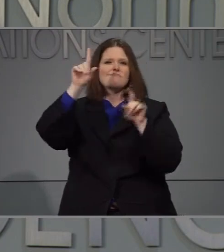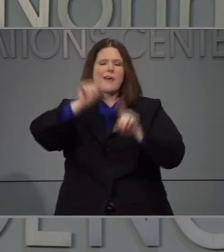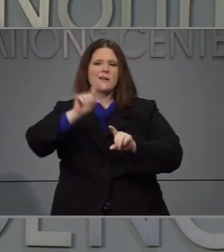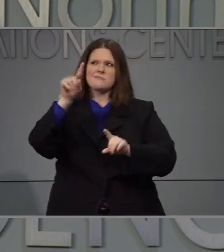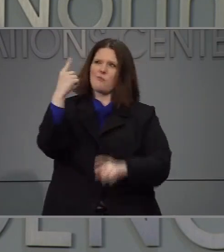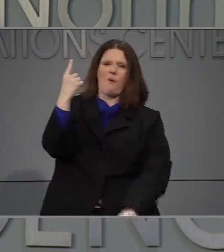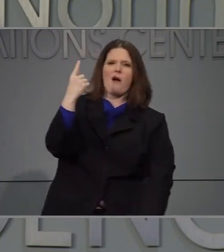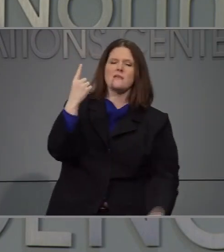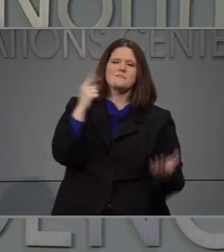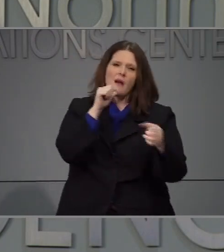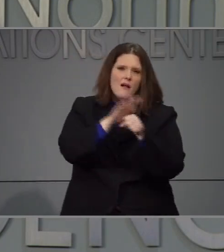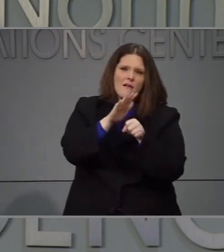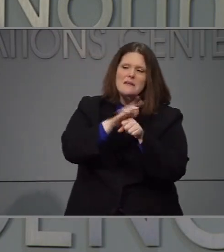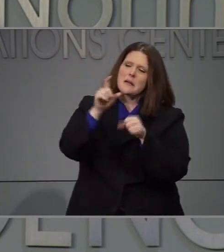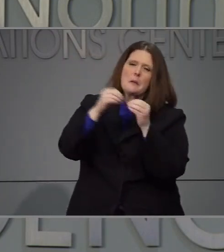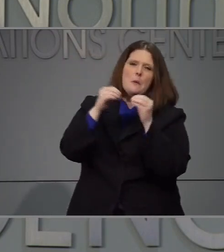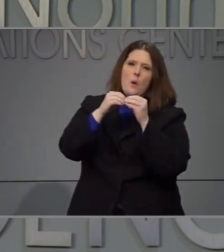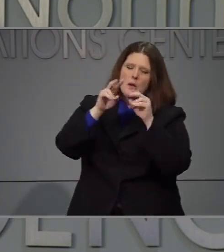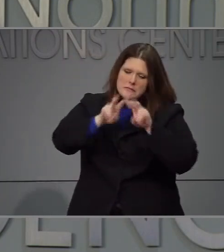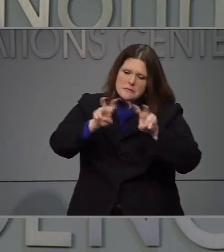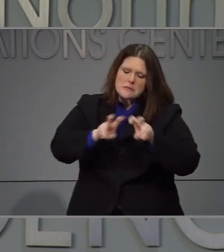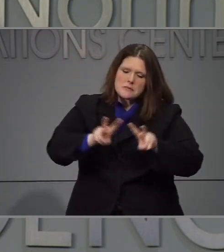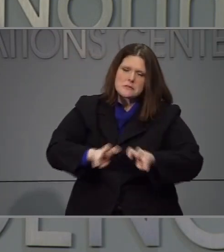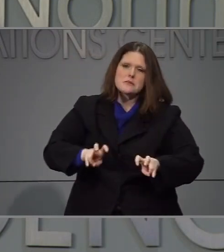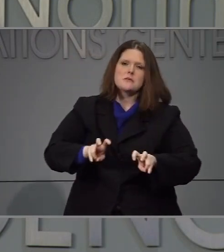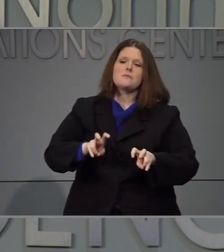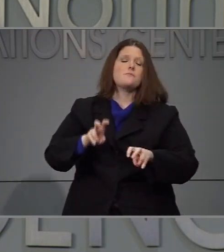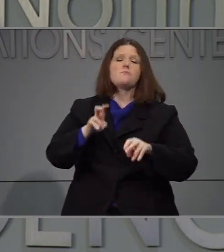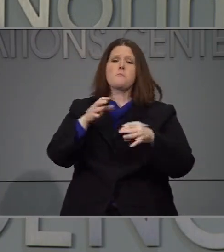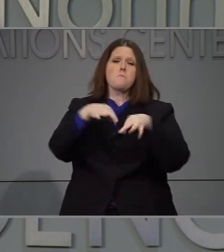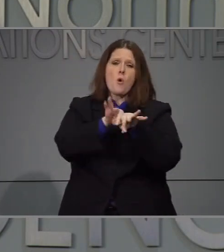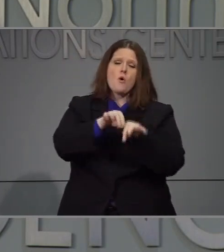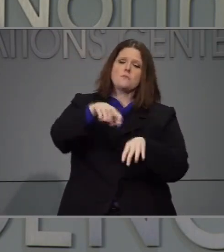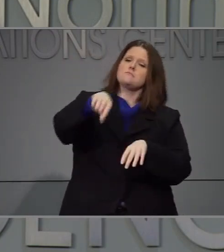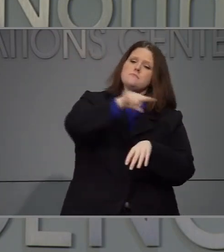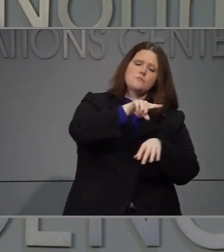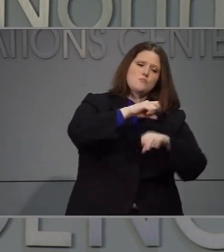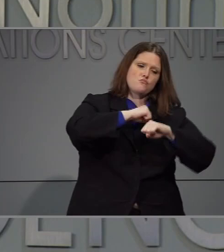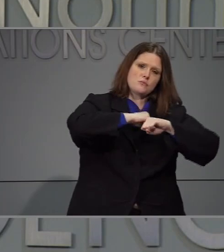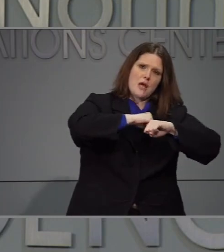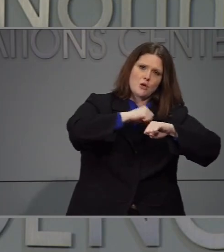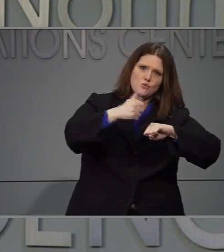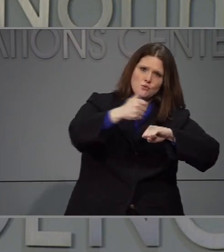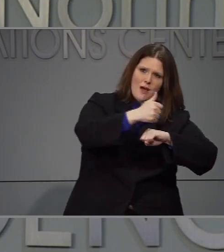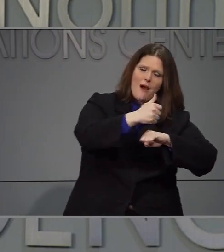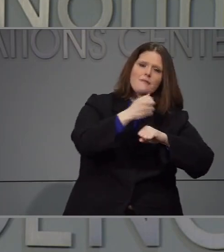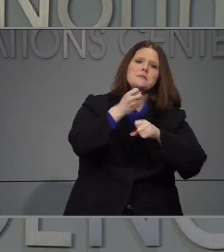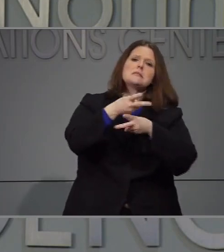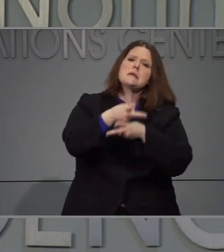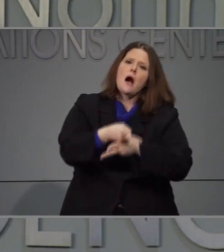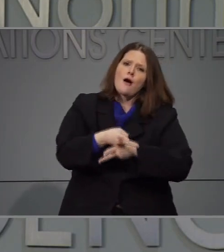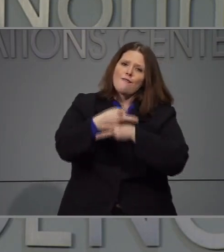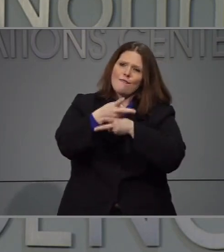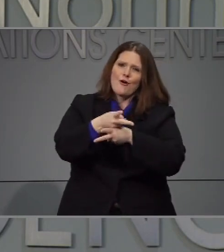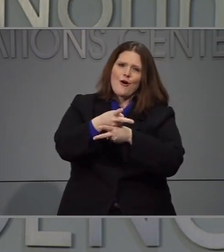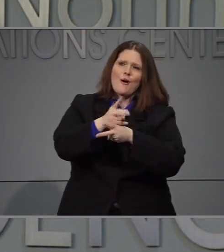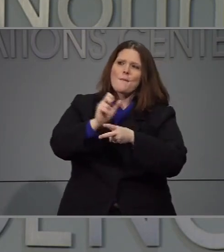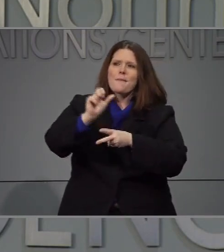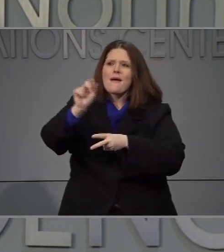AND WE NEED MORE WAY SUCH AS ANTIBODY TEST TO DETERMINE OUR LEVEL OF IMMUNITY.